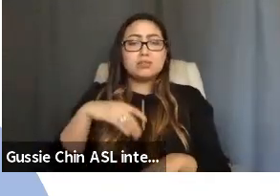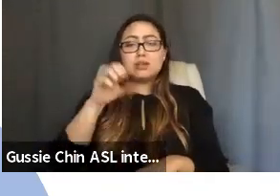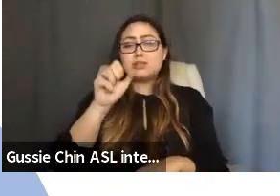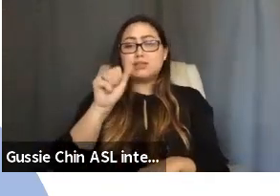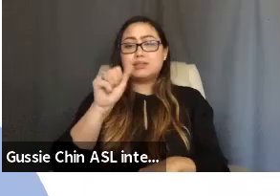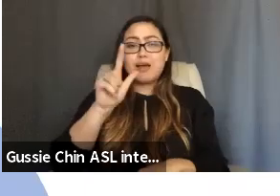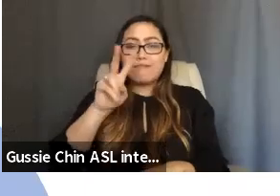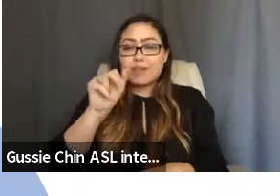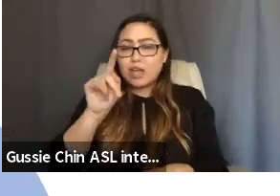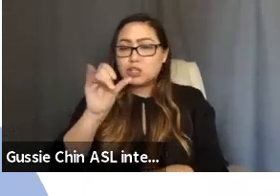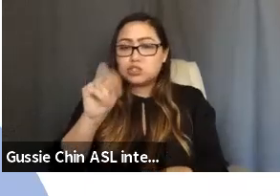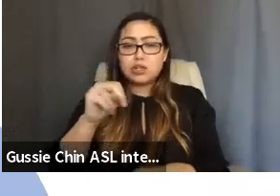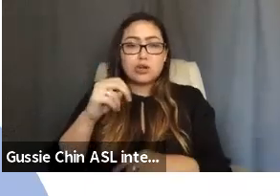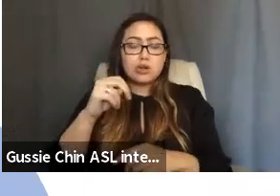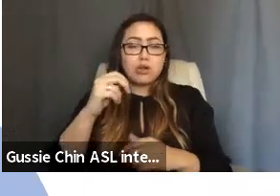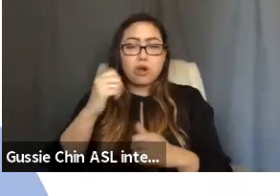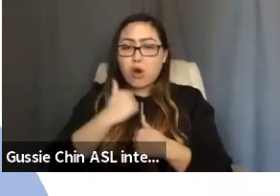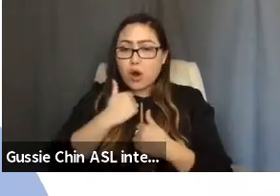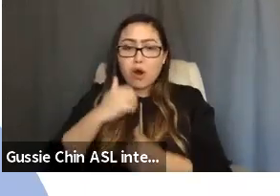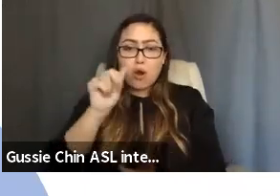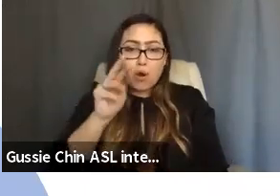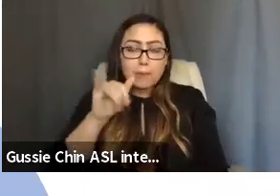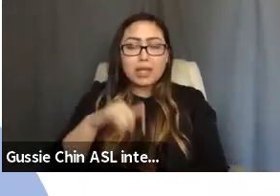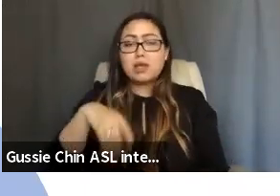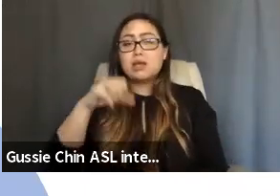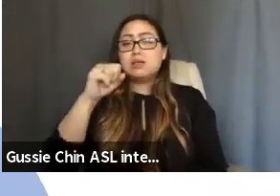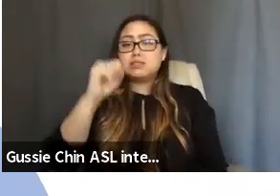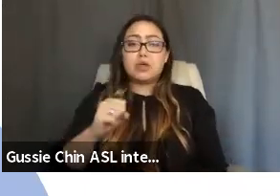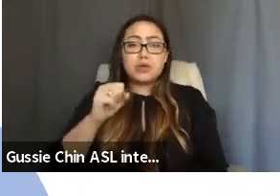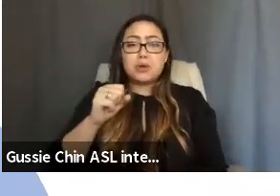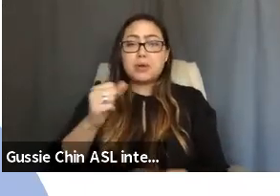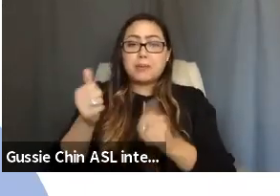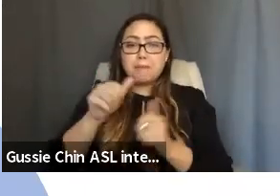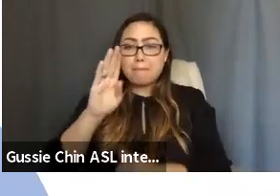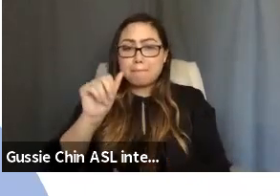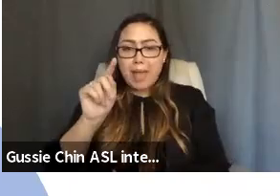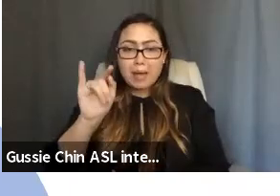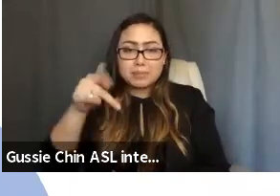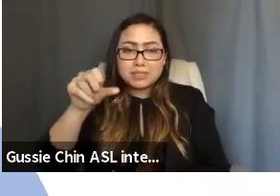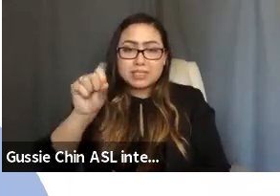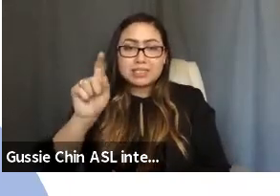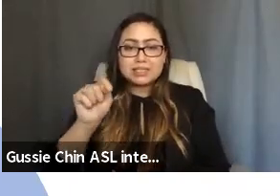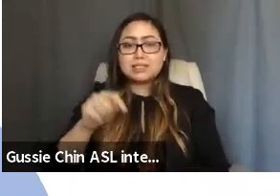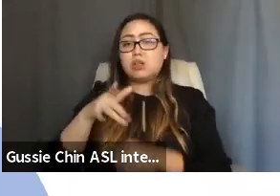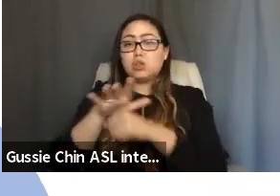Southern Baptists, local emergency management and local human services, that's pretty much it. So